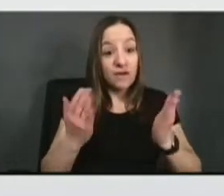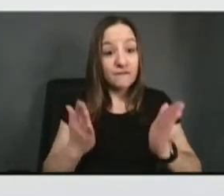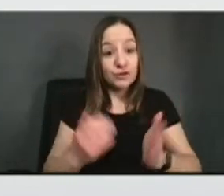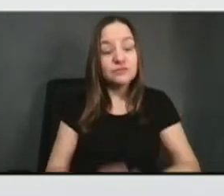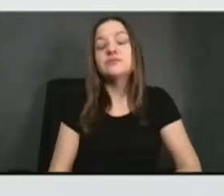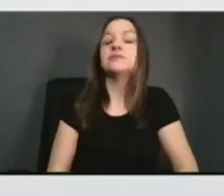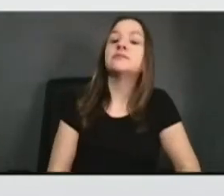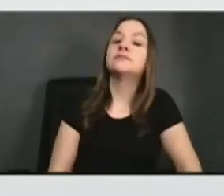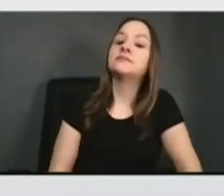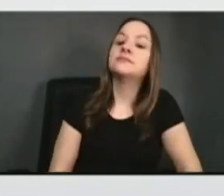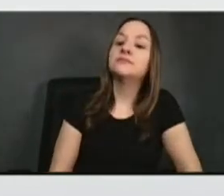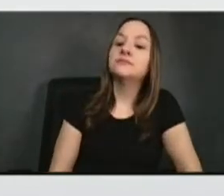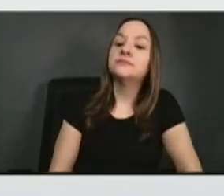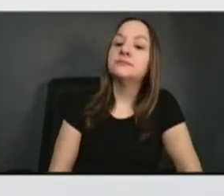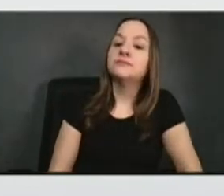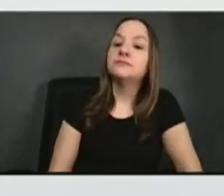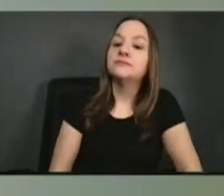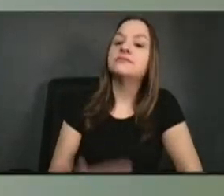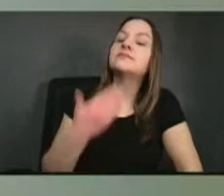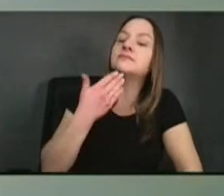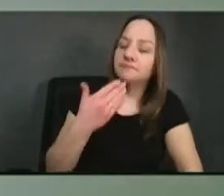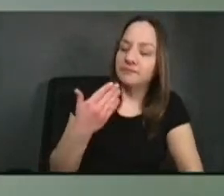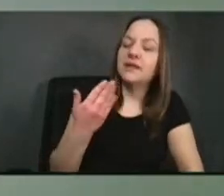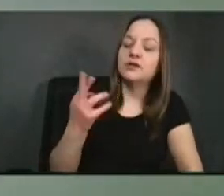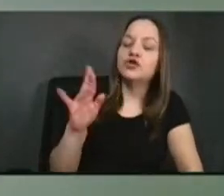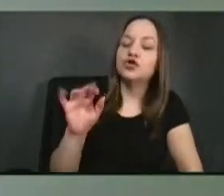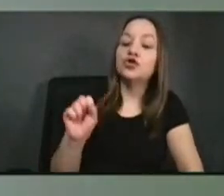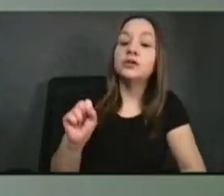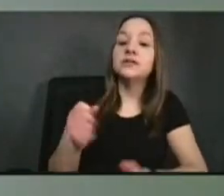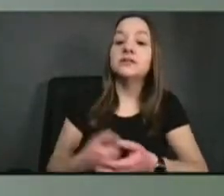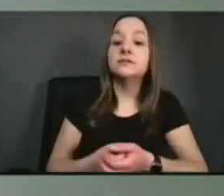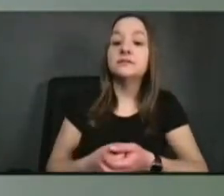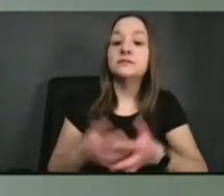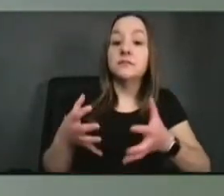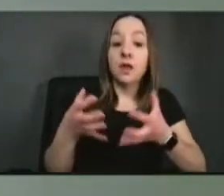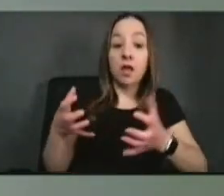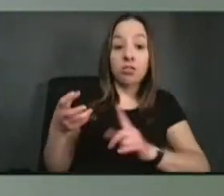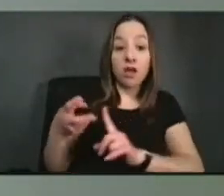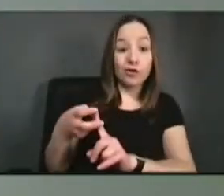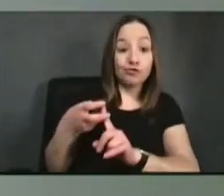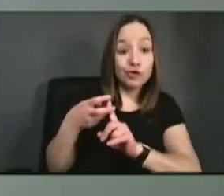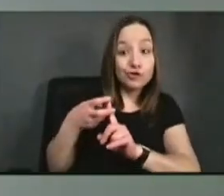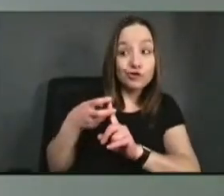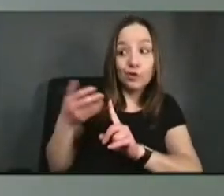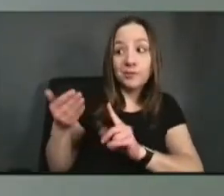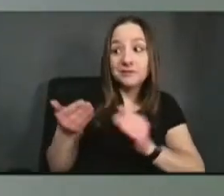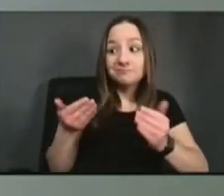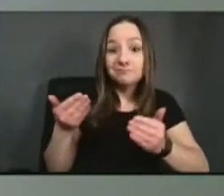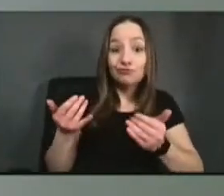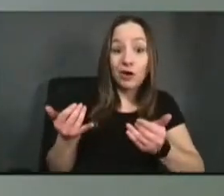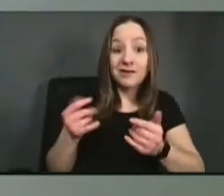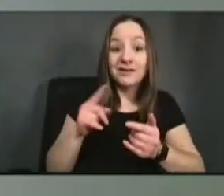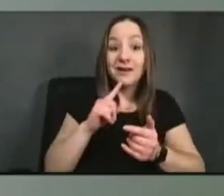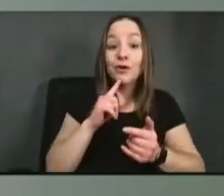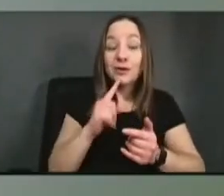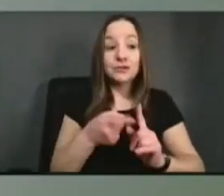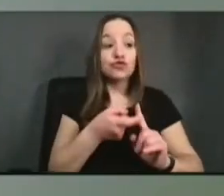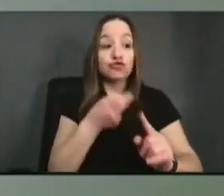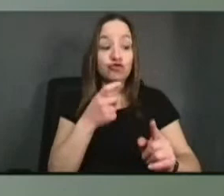specifically related to bus drivers. Things Chris. So a lot